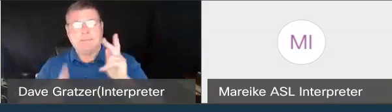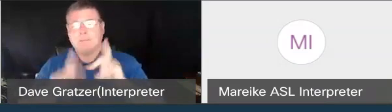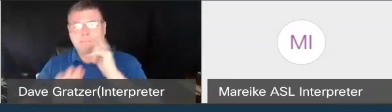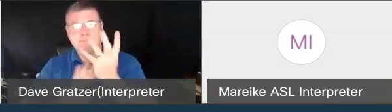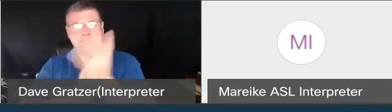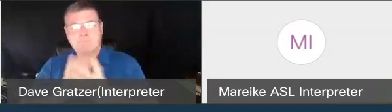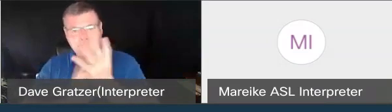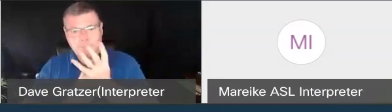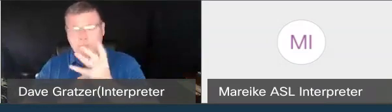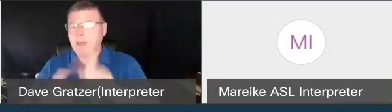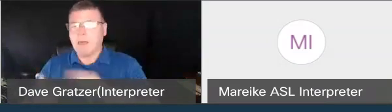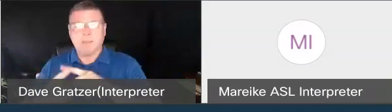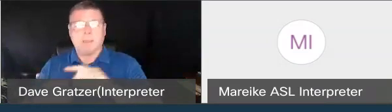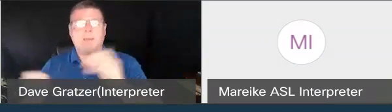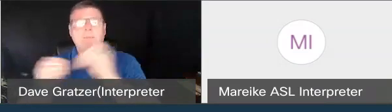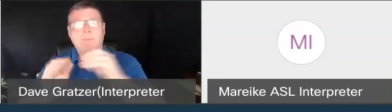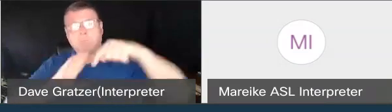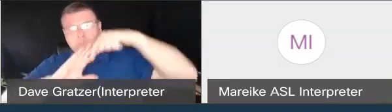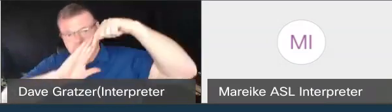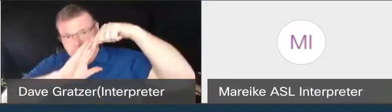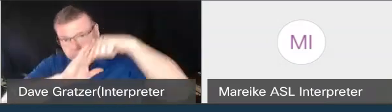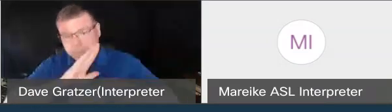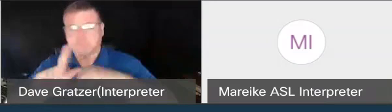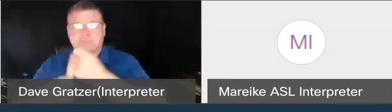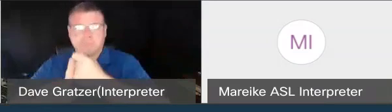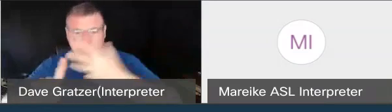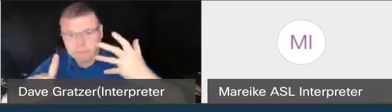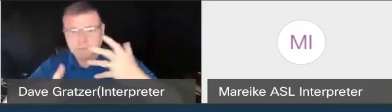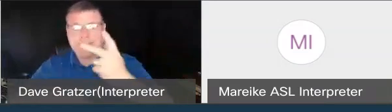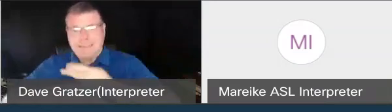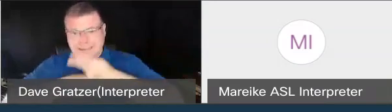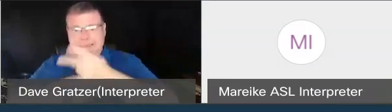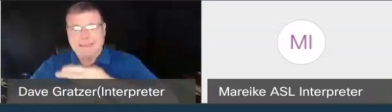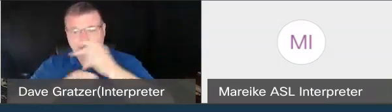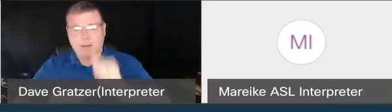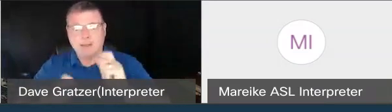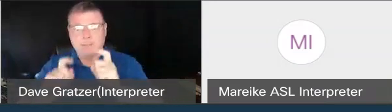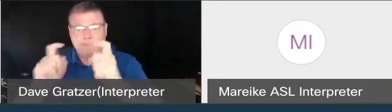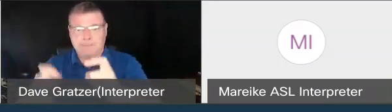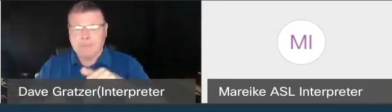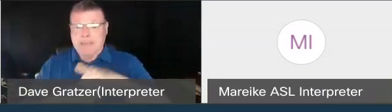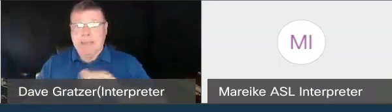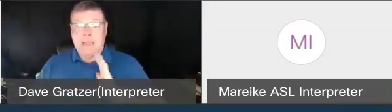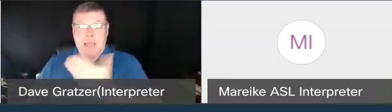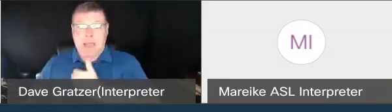and then there's much more expansive, uh, care that can be rendered. In our situation, we provide people